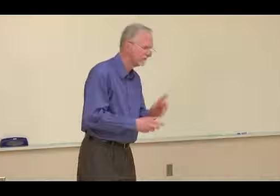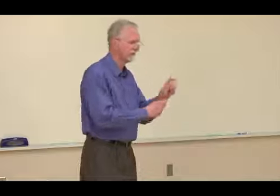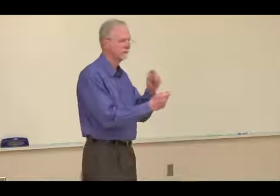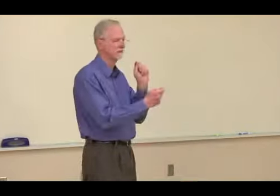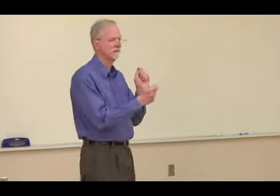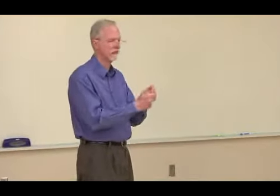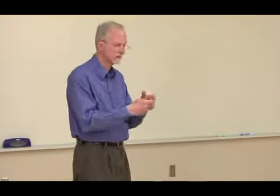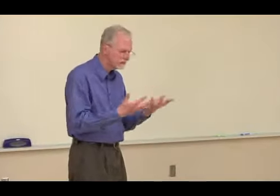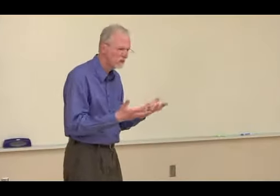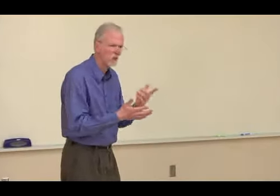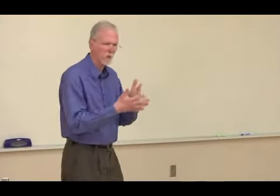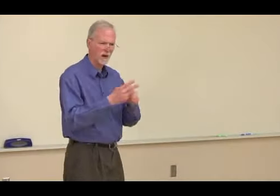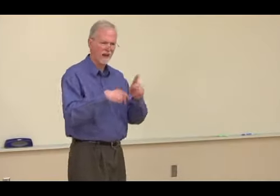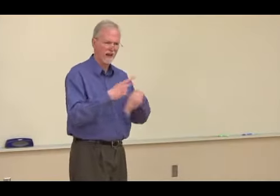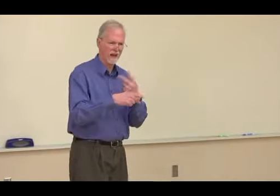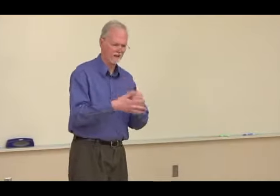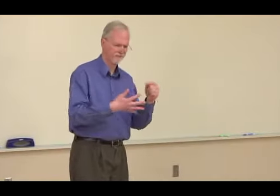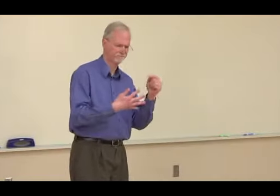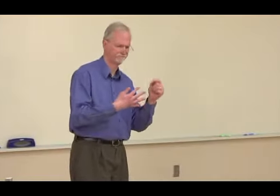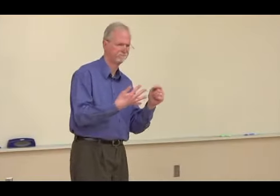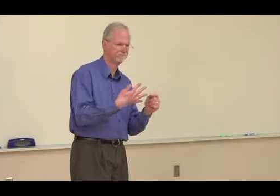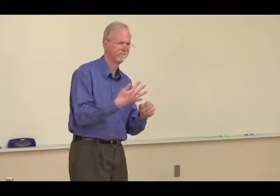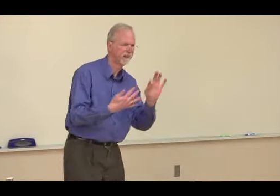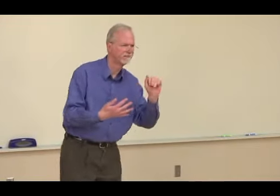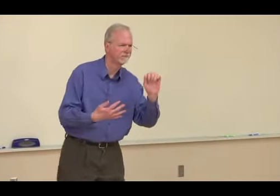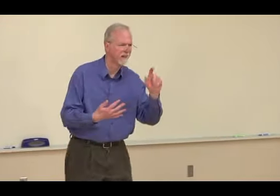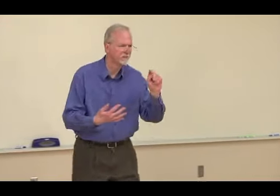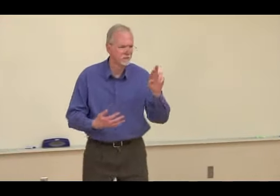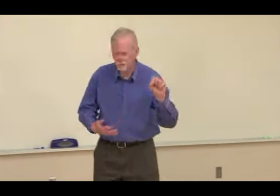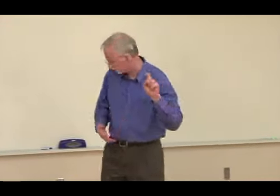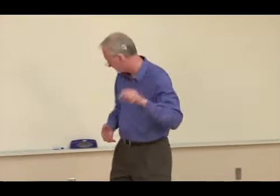Exactly. What kinds of things, what factors...